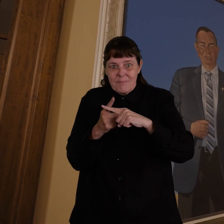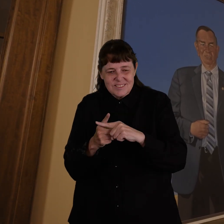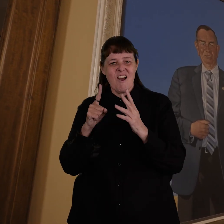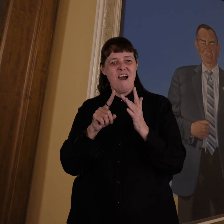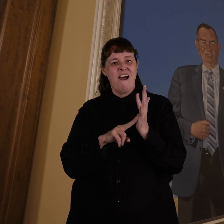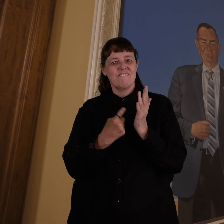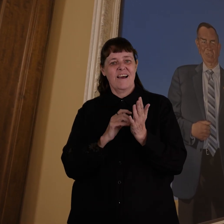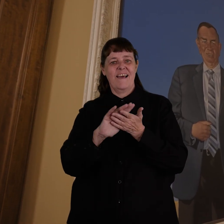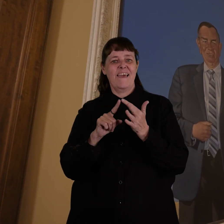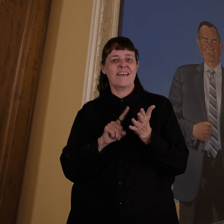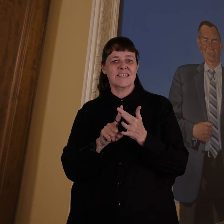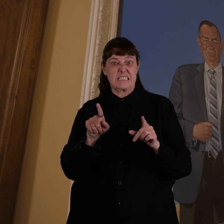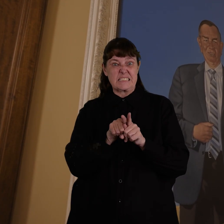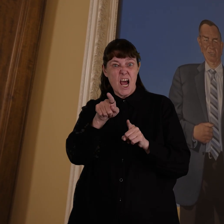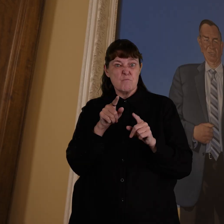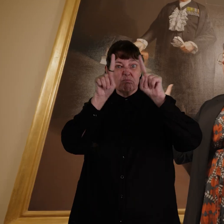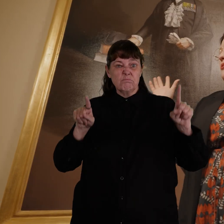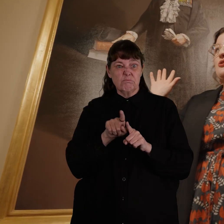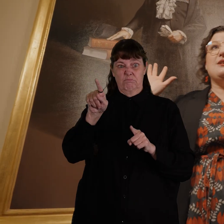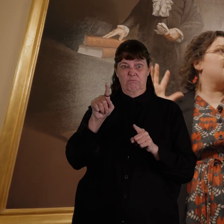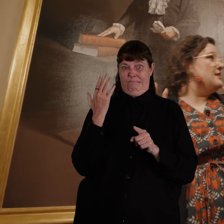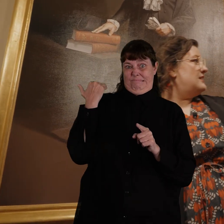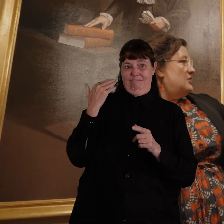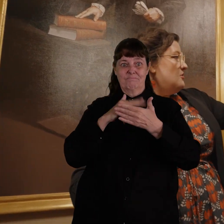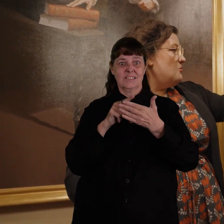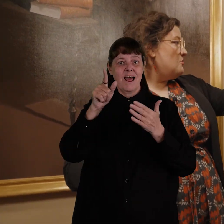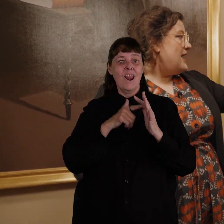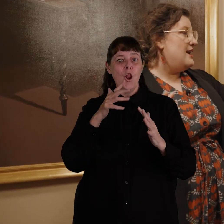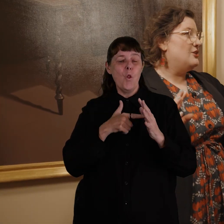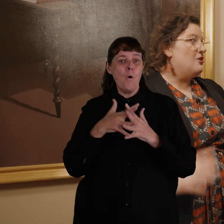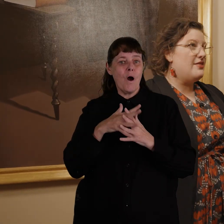a sitting member of the Legislative Council. The portraits continue all the way along,